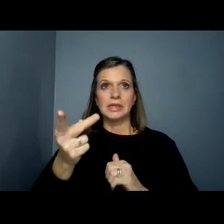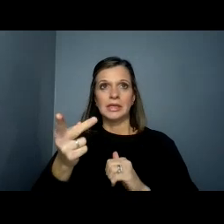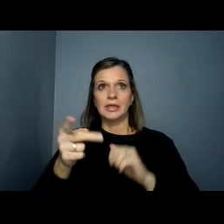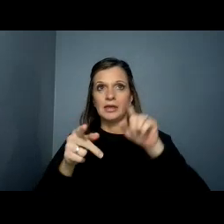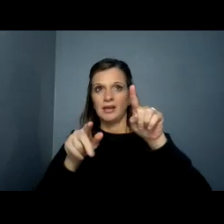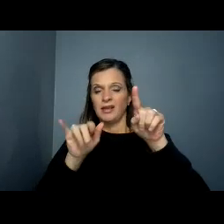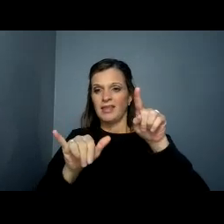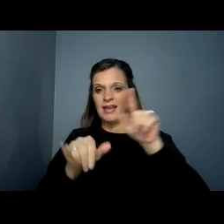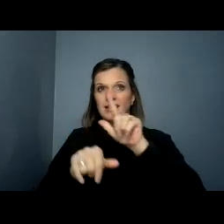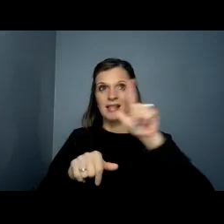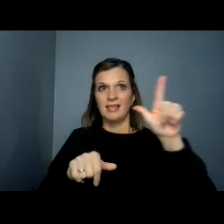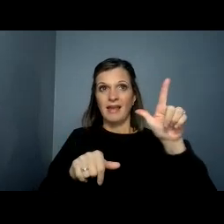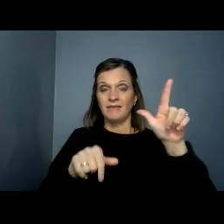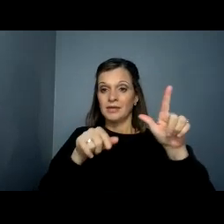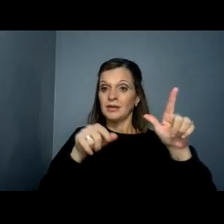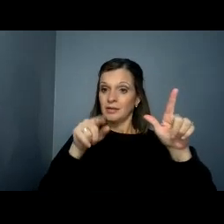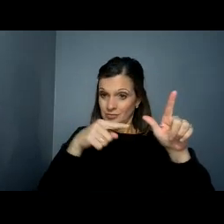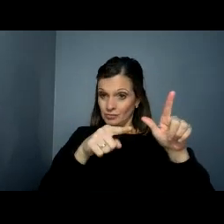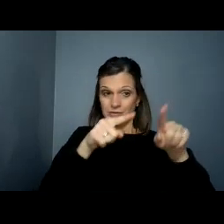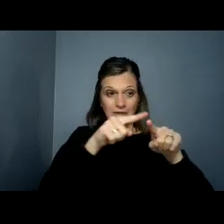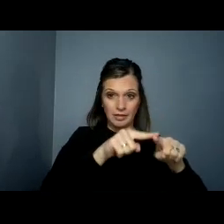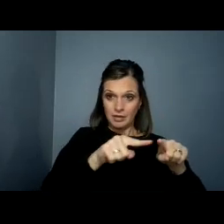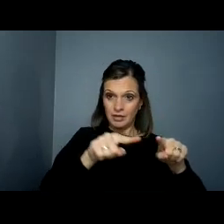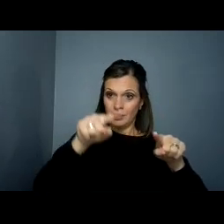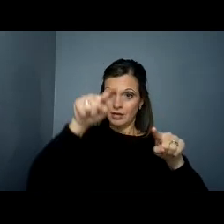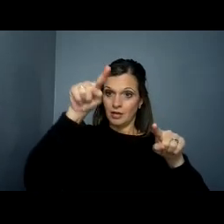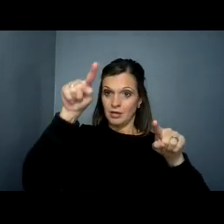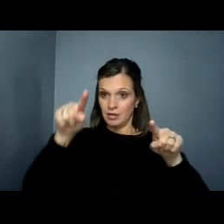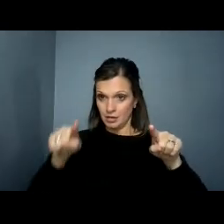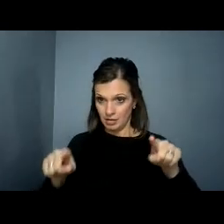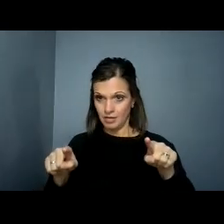how it looks like a mountain. That's exactly what we want.